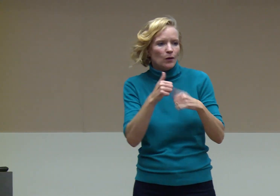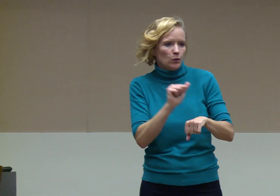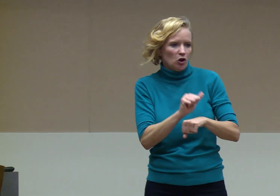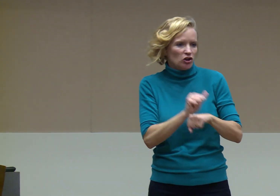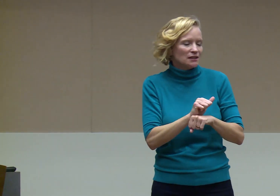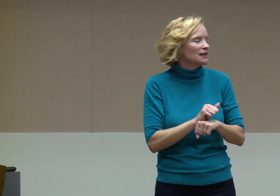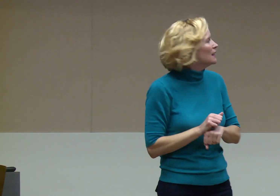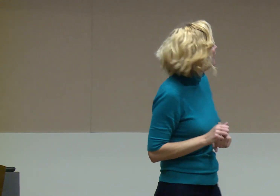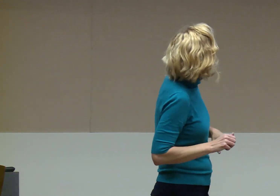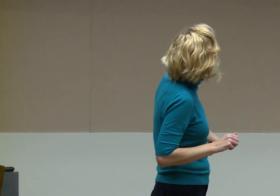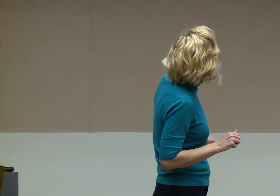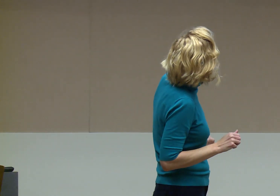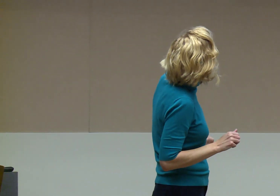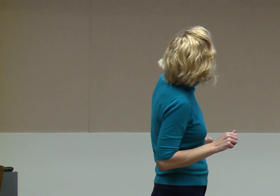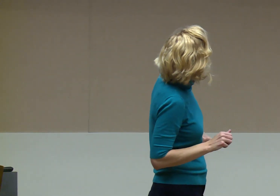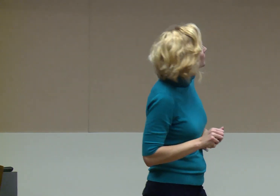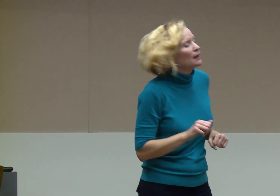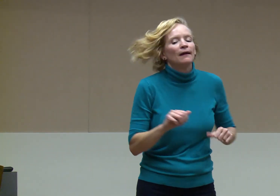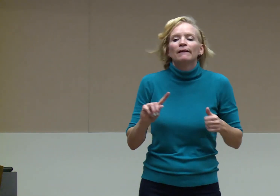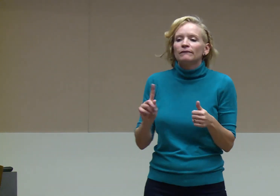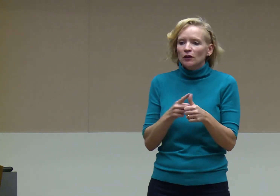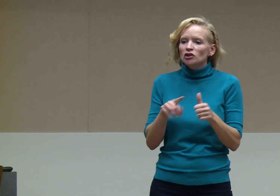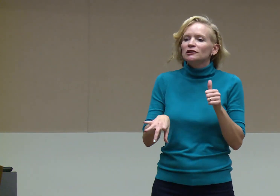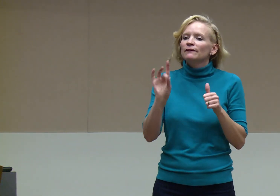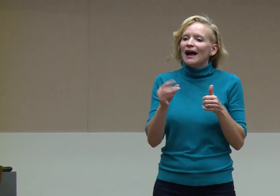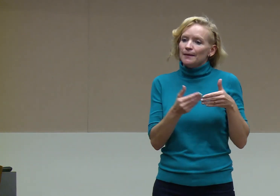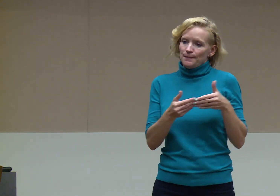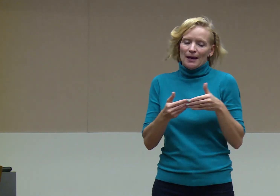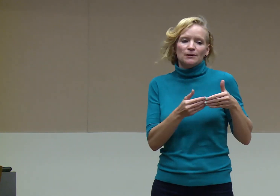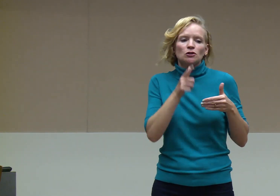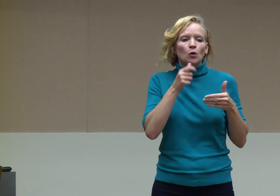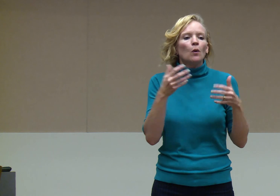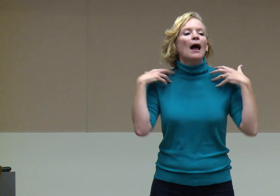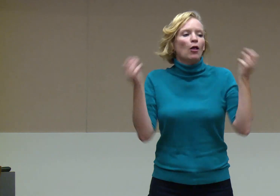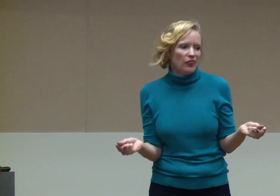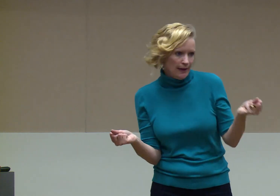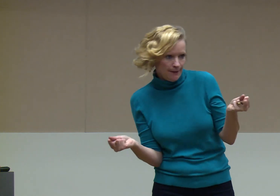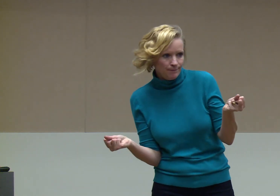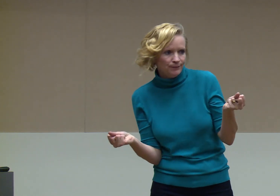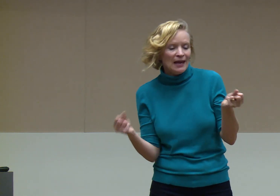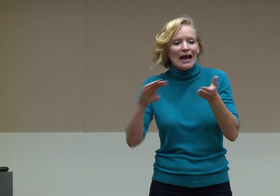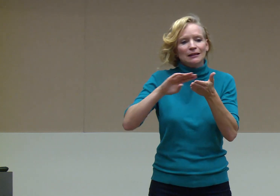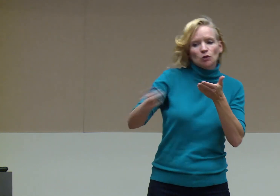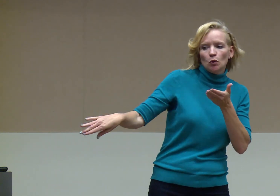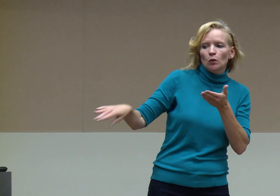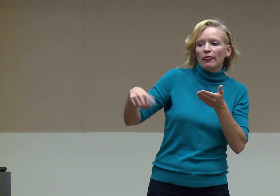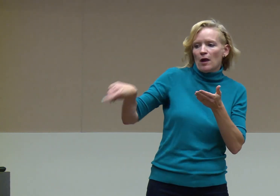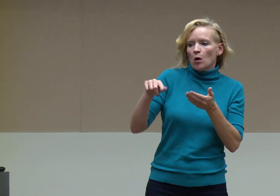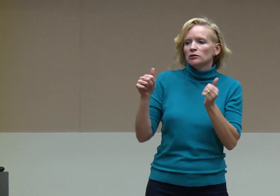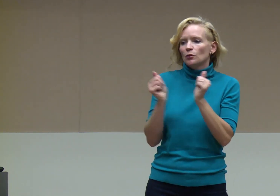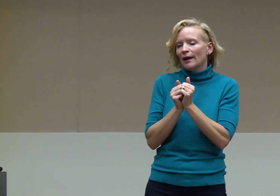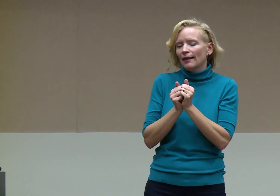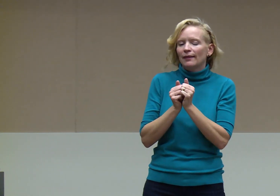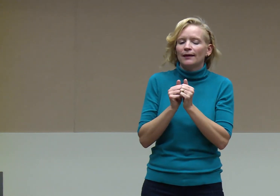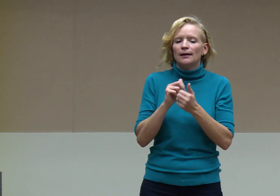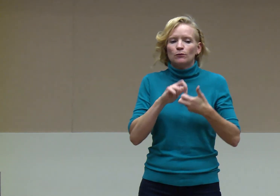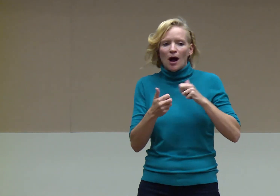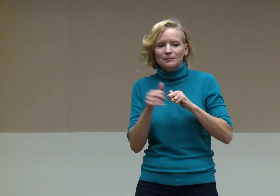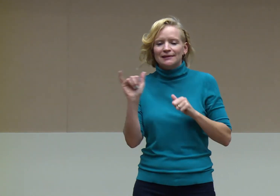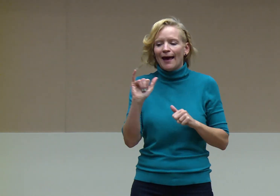How does it work? First you have to recruit healthy babies and you have to exclude those that have other issues